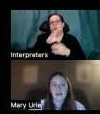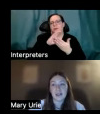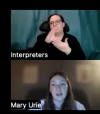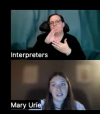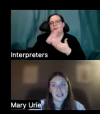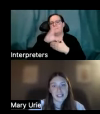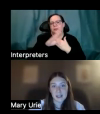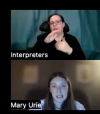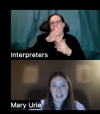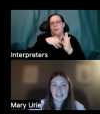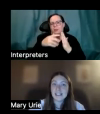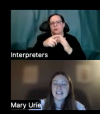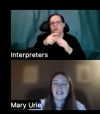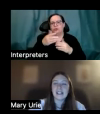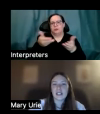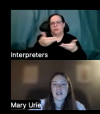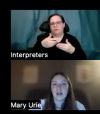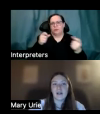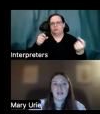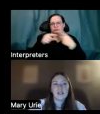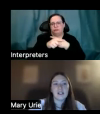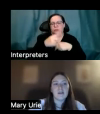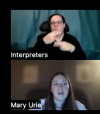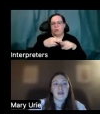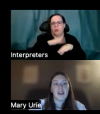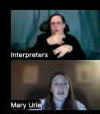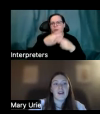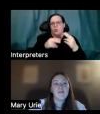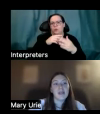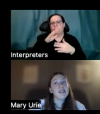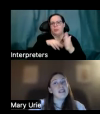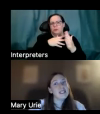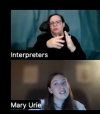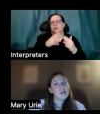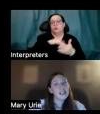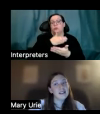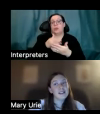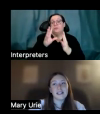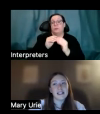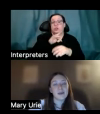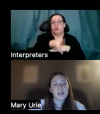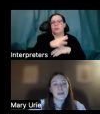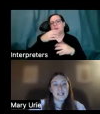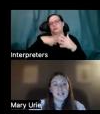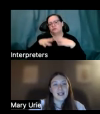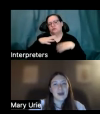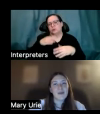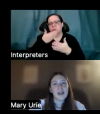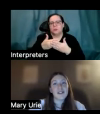then be early to the meeting. And dress well. They may be late to the meeting, because again, they're pretty busy. But make